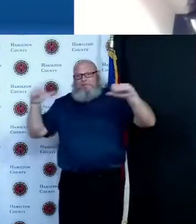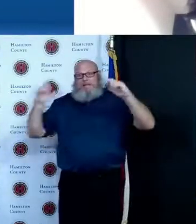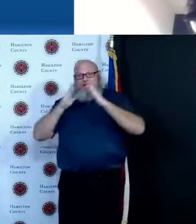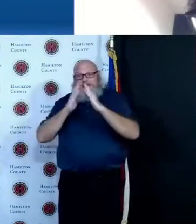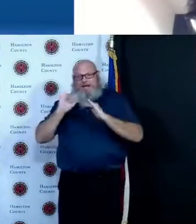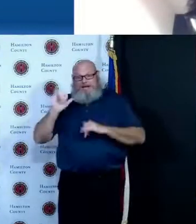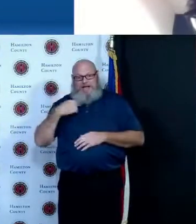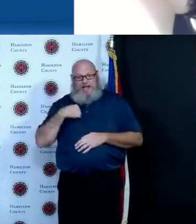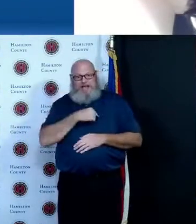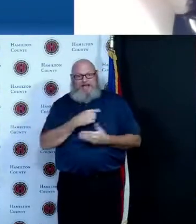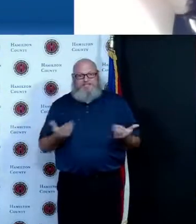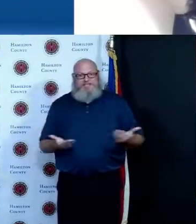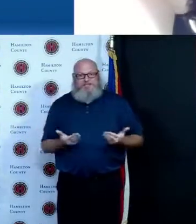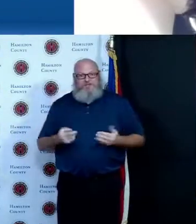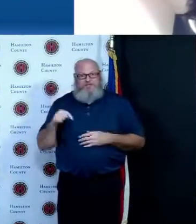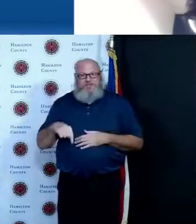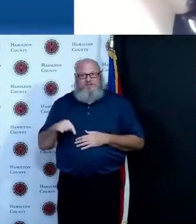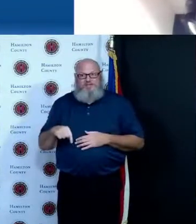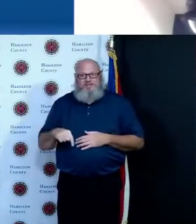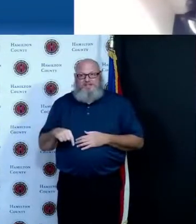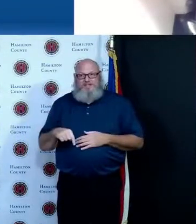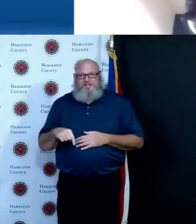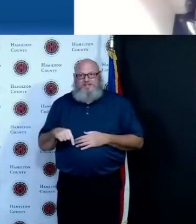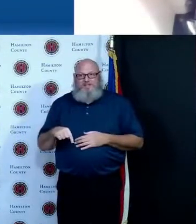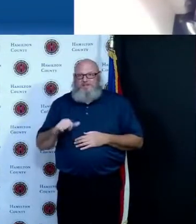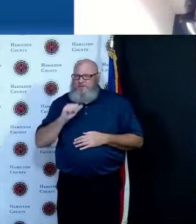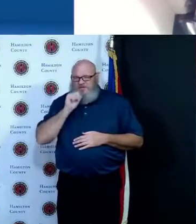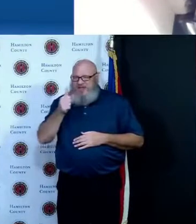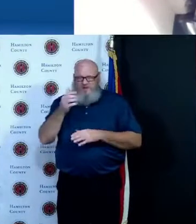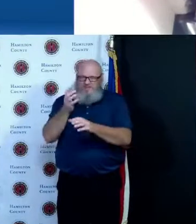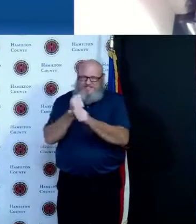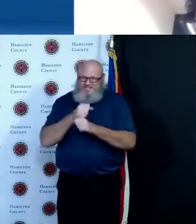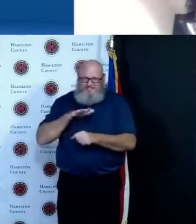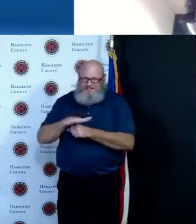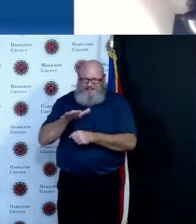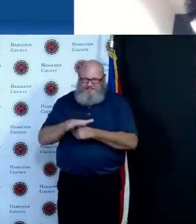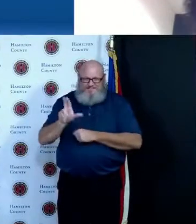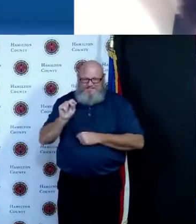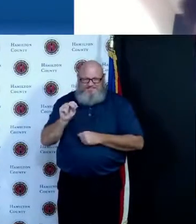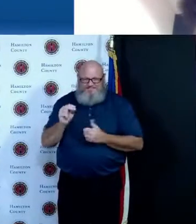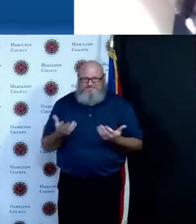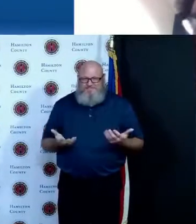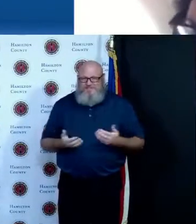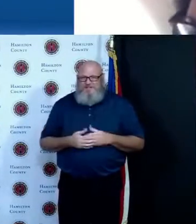don't meet that it's not that we're trying to fearmonger or place blame or anything I just want